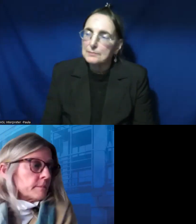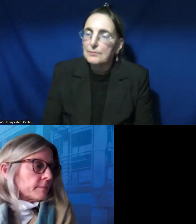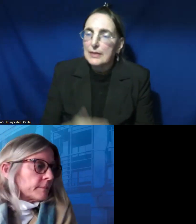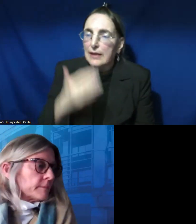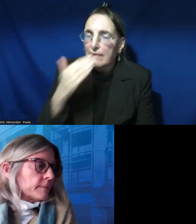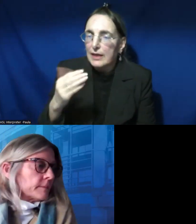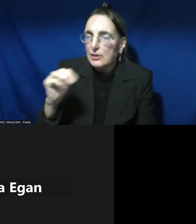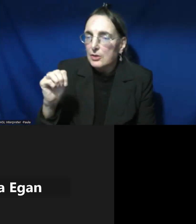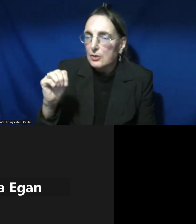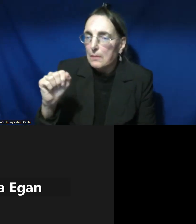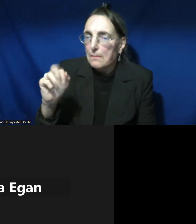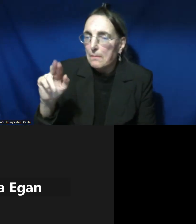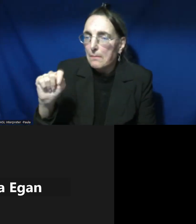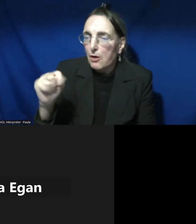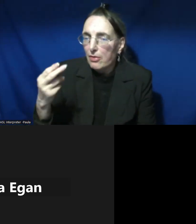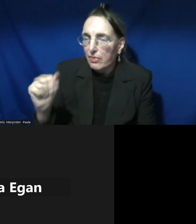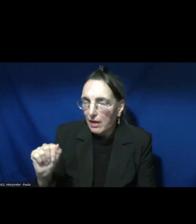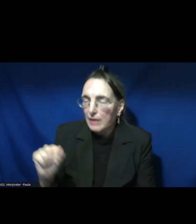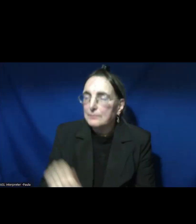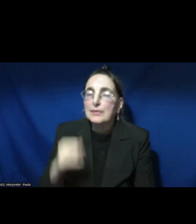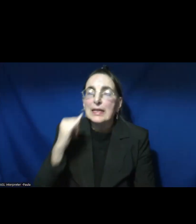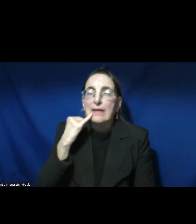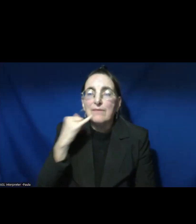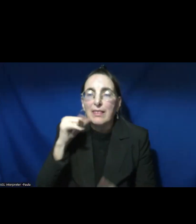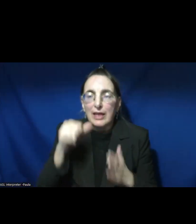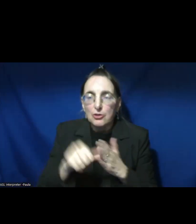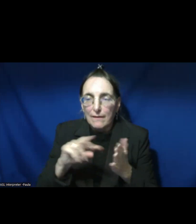So, is the letter of intent, the LOI, required?